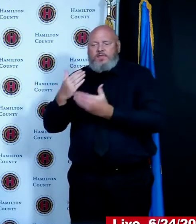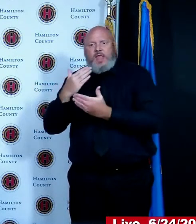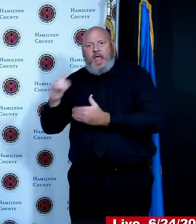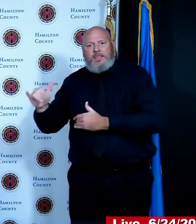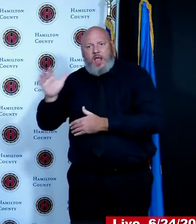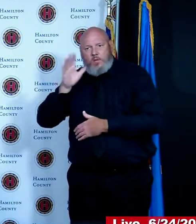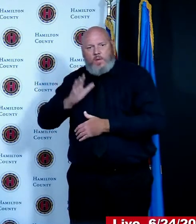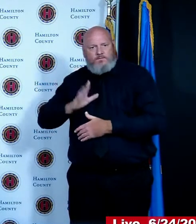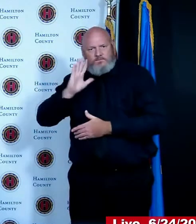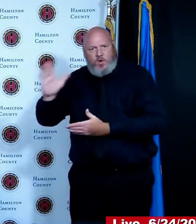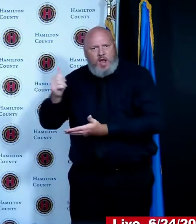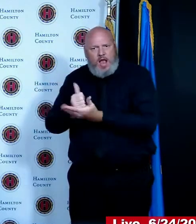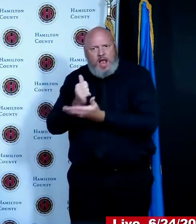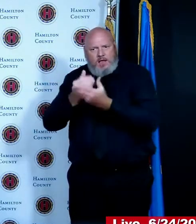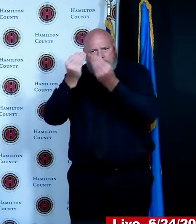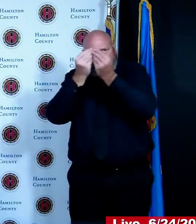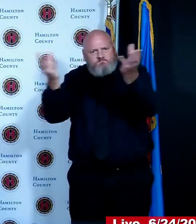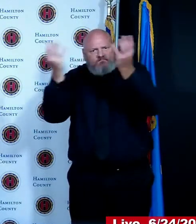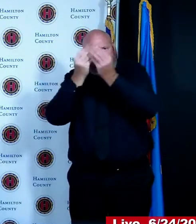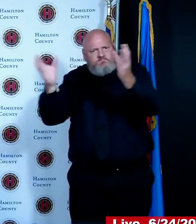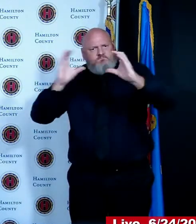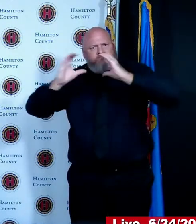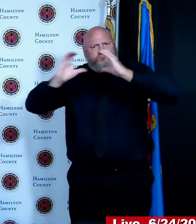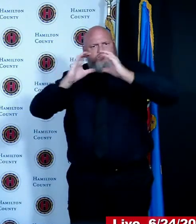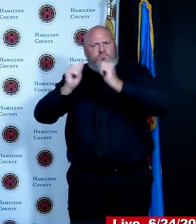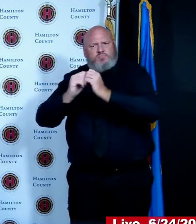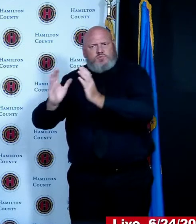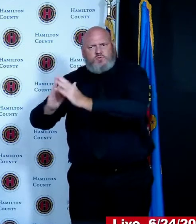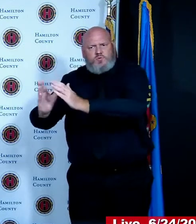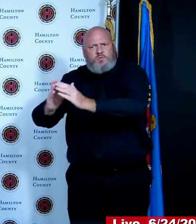Ware's show whether it's on town hall meetings whether it's out to specific